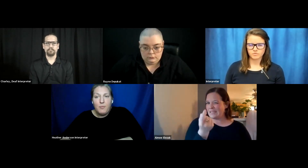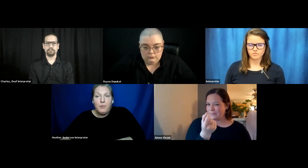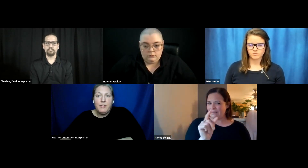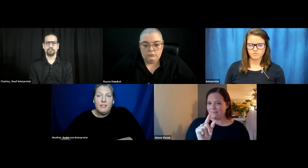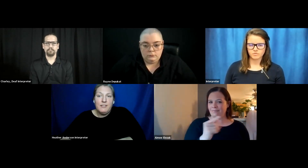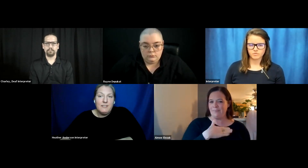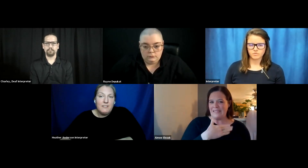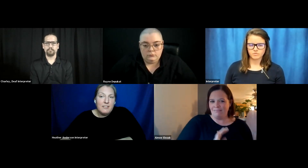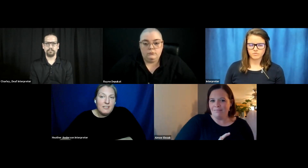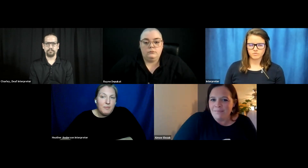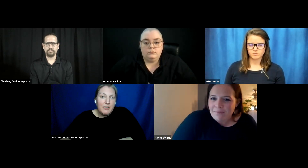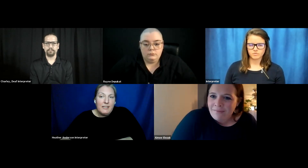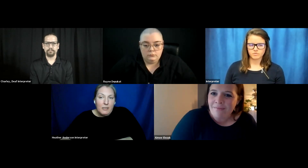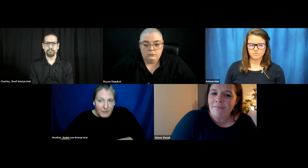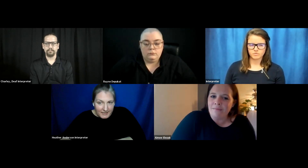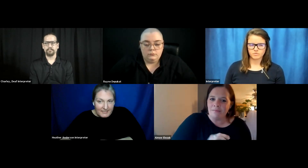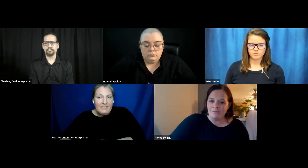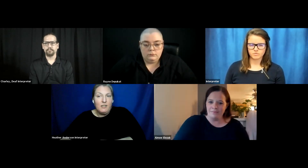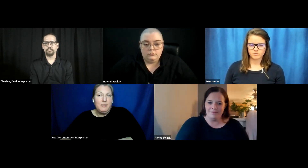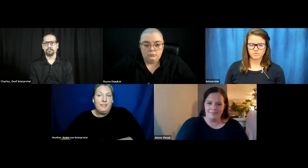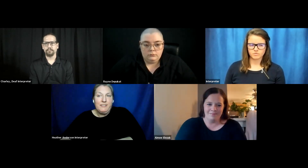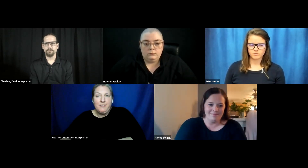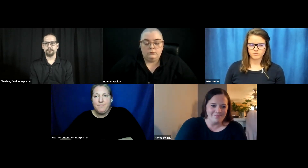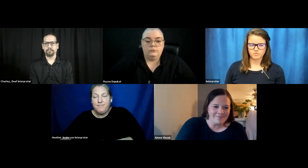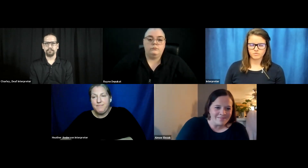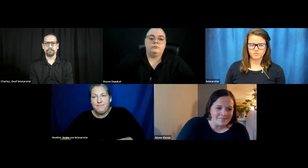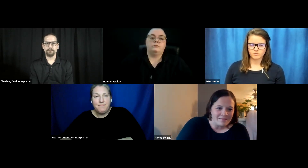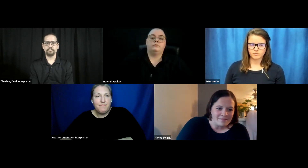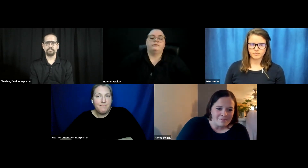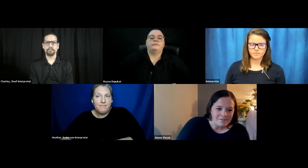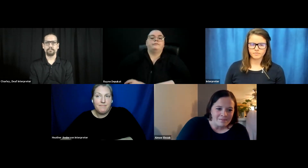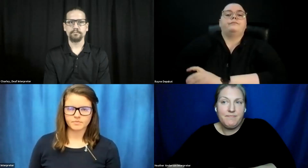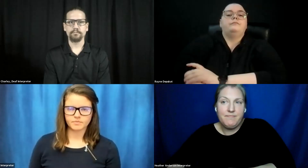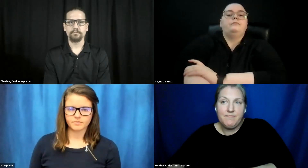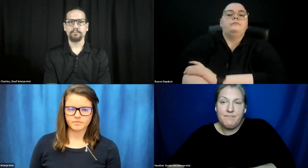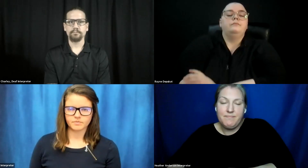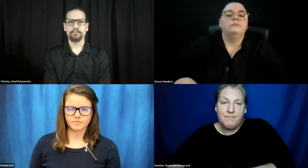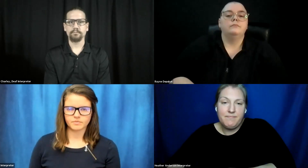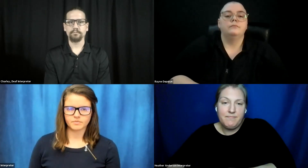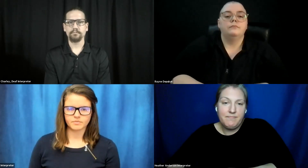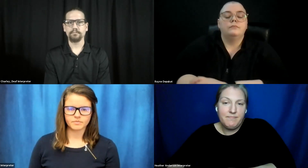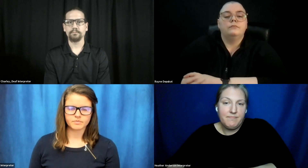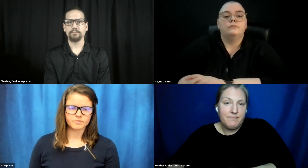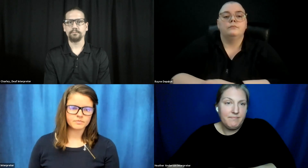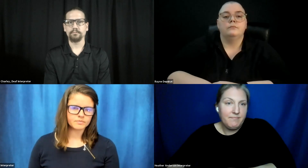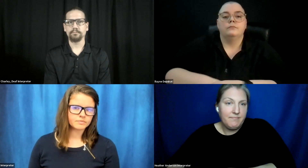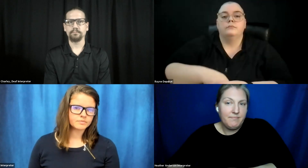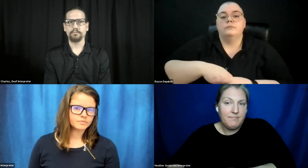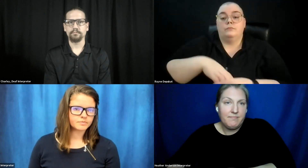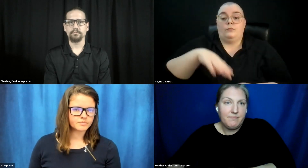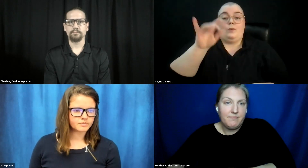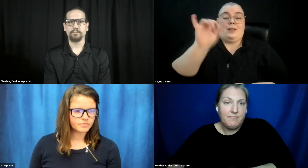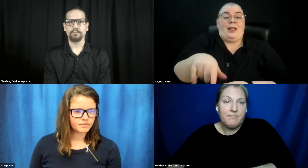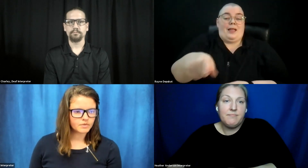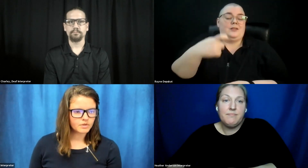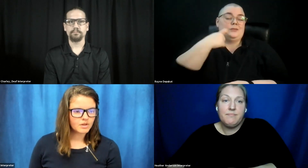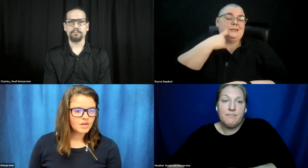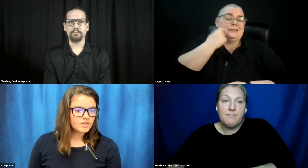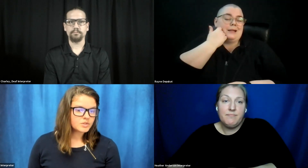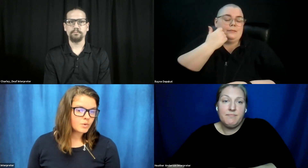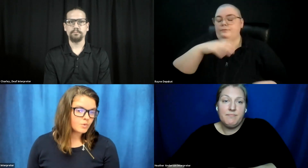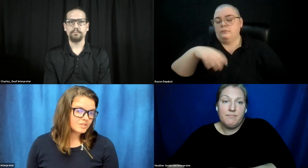But again, the point is, just to be a little bit lenient please.